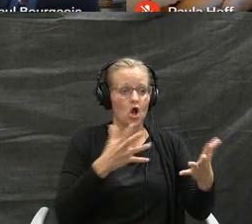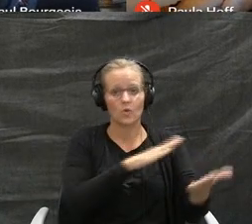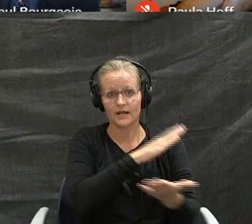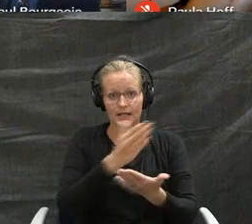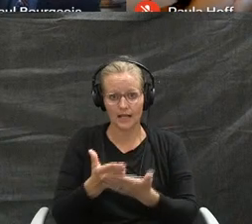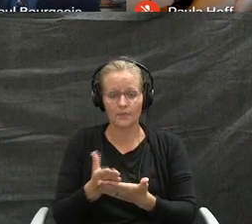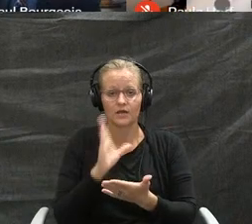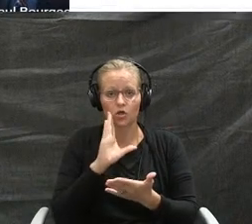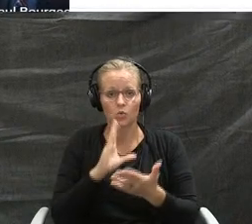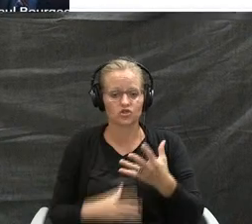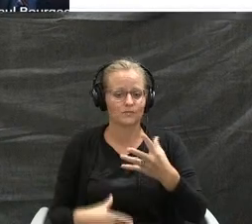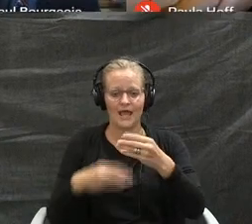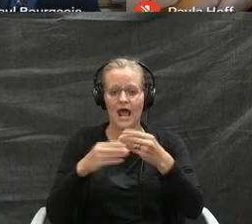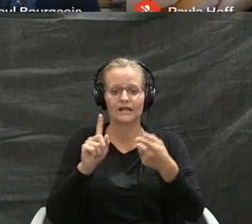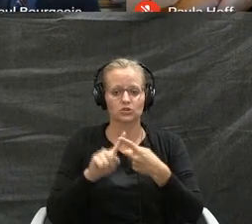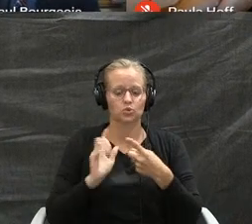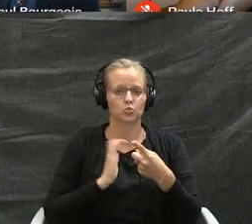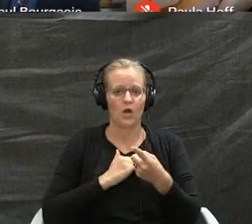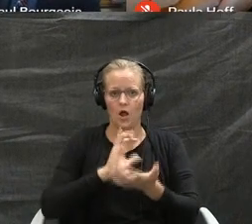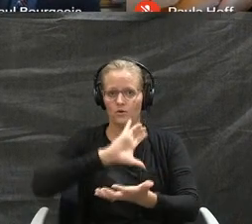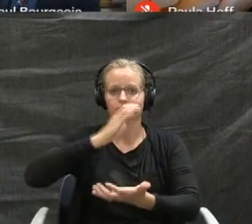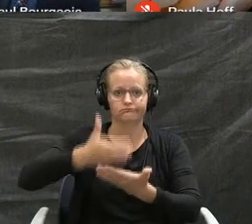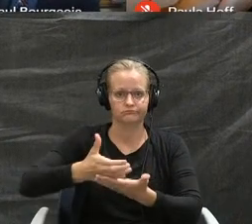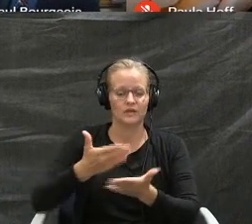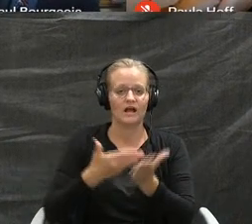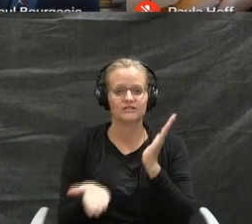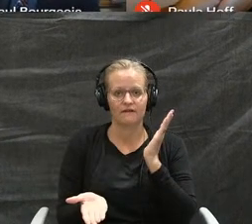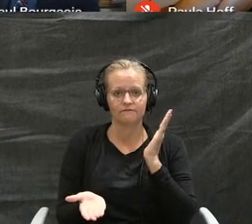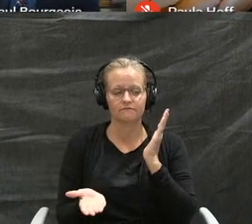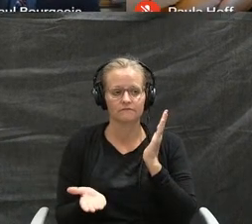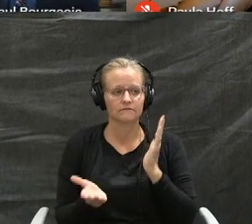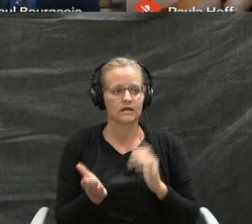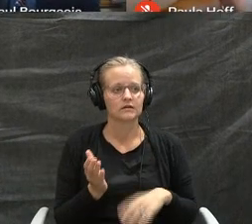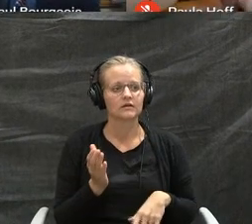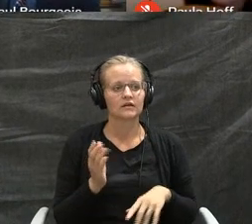alone, so to speak, so that's going to be a nice addition. But